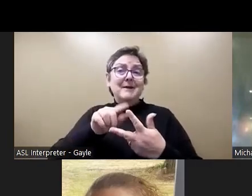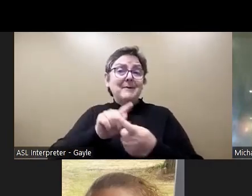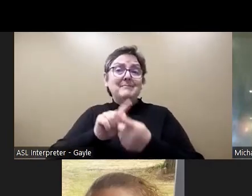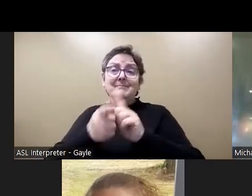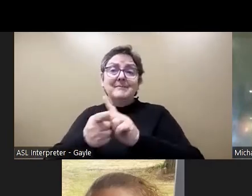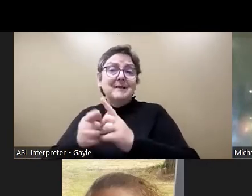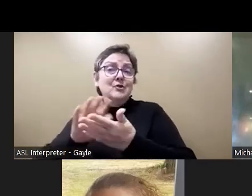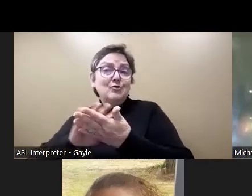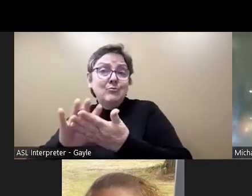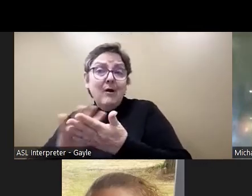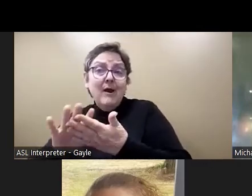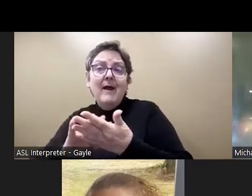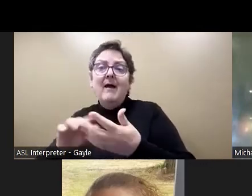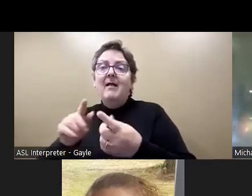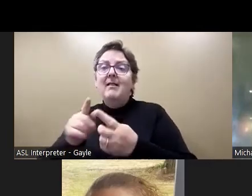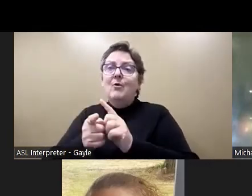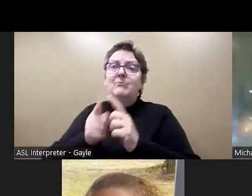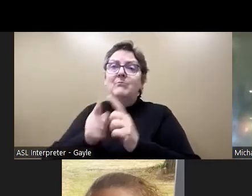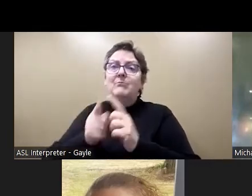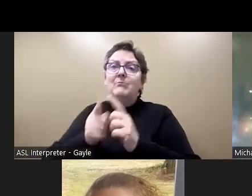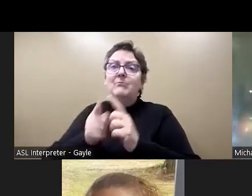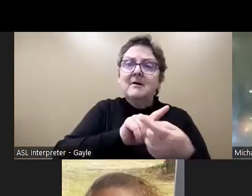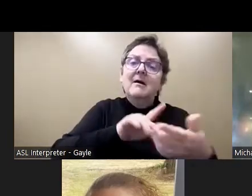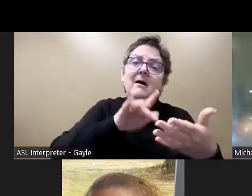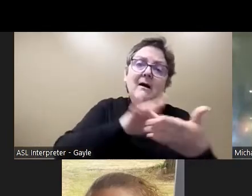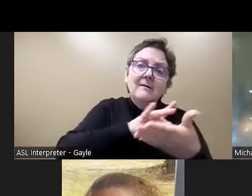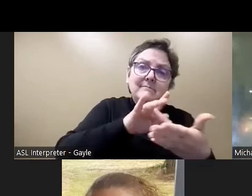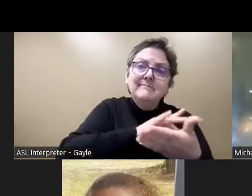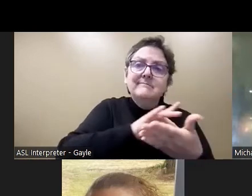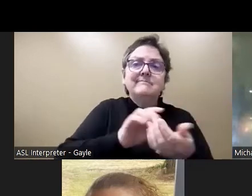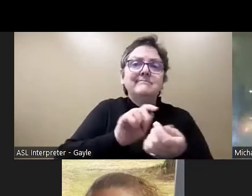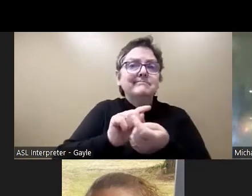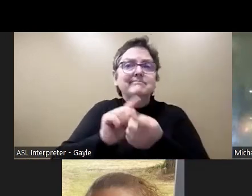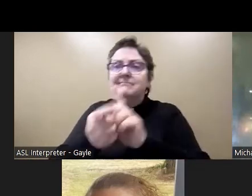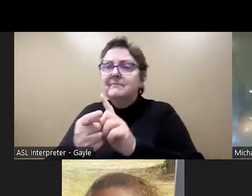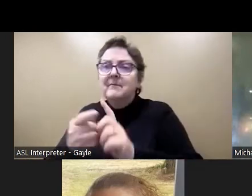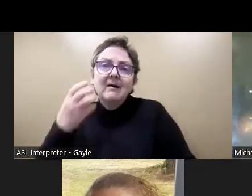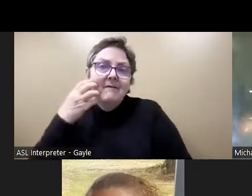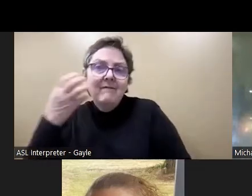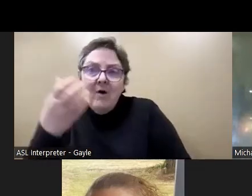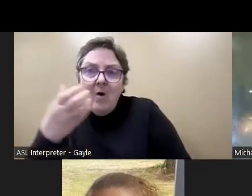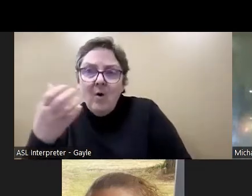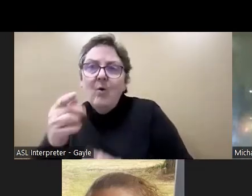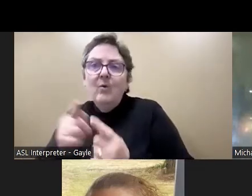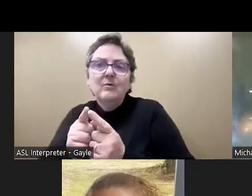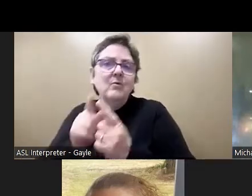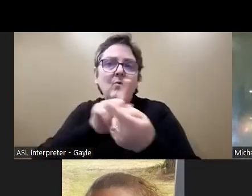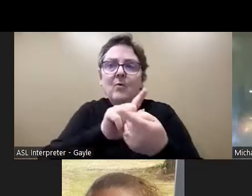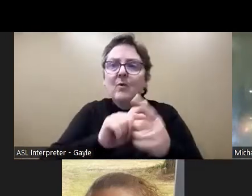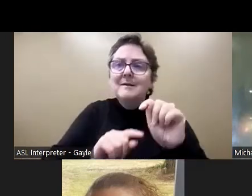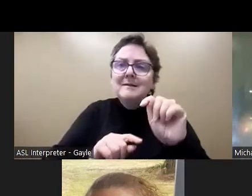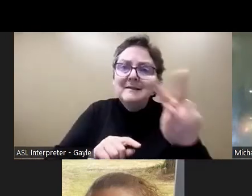So I think there's a very interesting crossover between the way that you design the materials